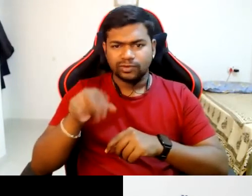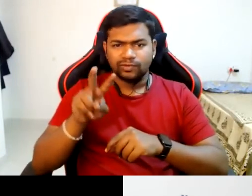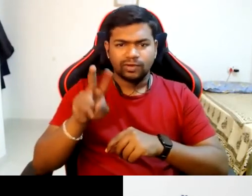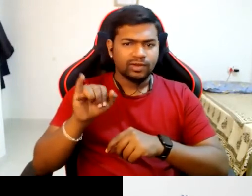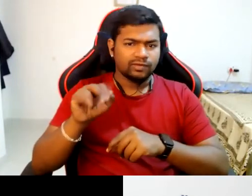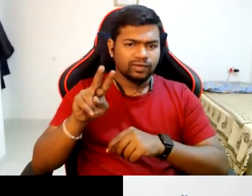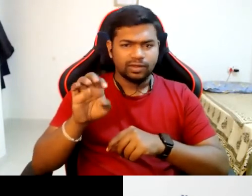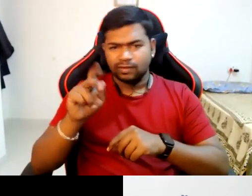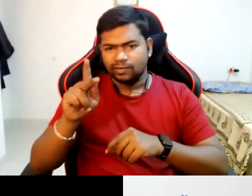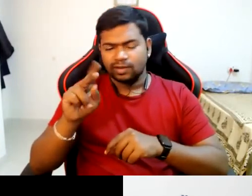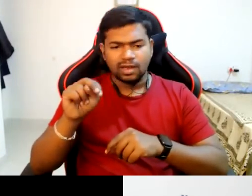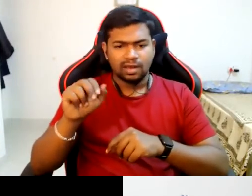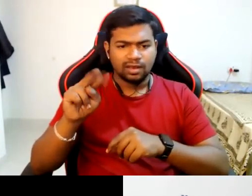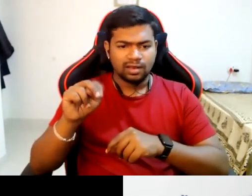stop not untill your goal is reached and when i